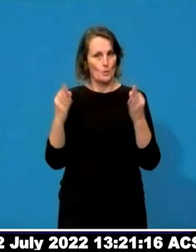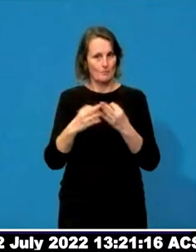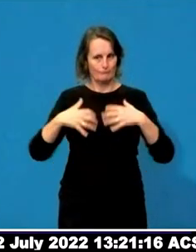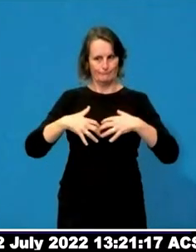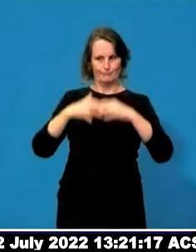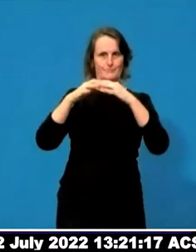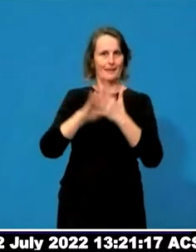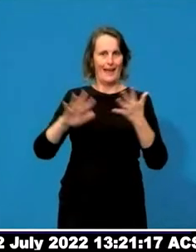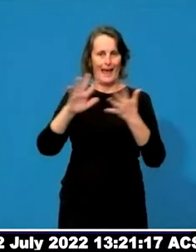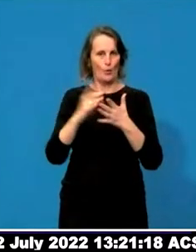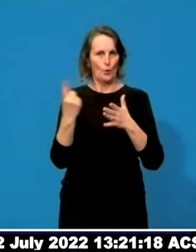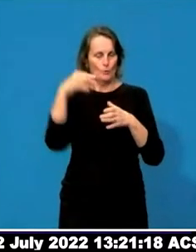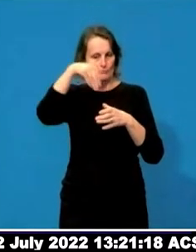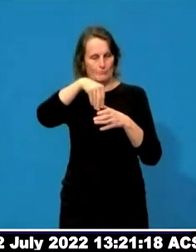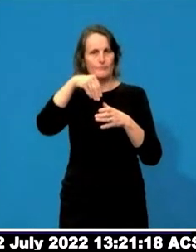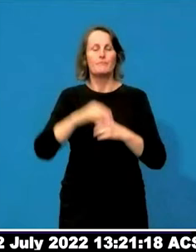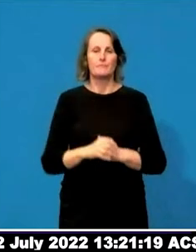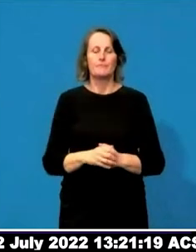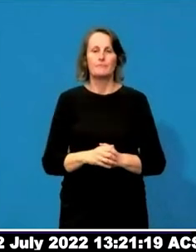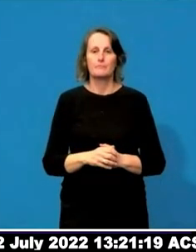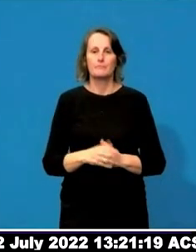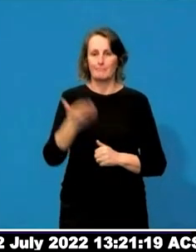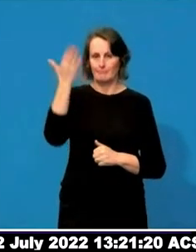It was formed in 1980.